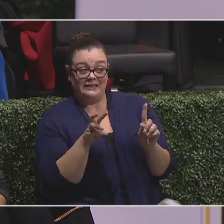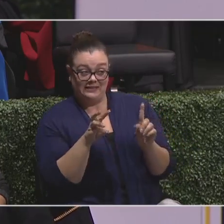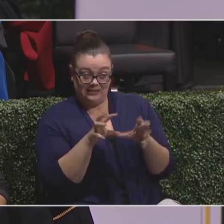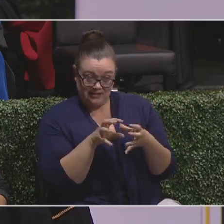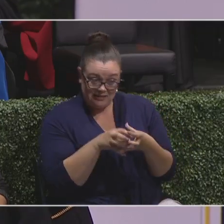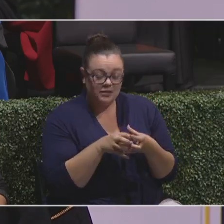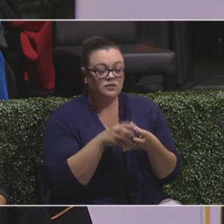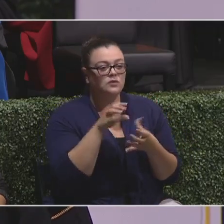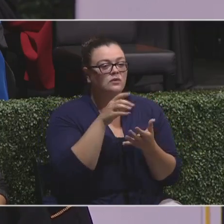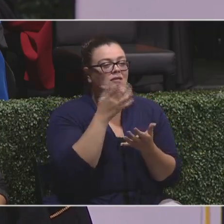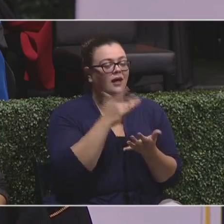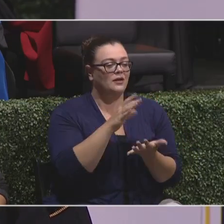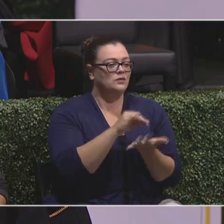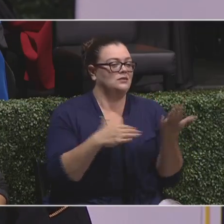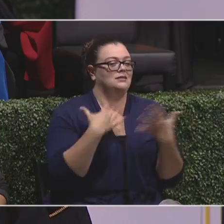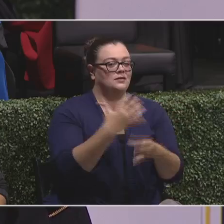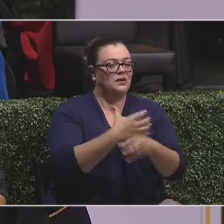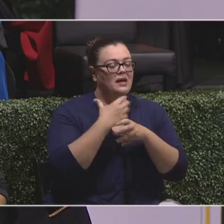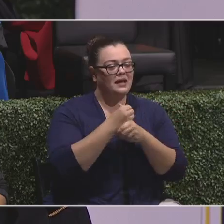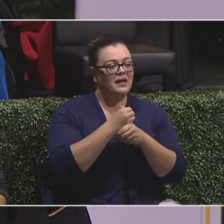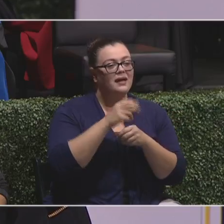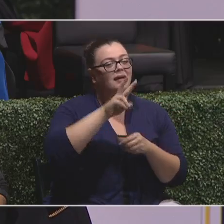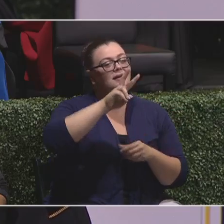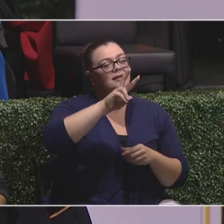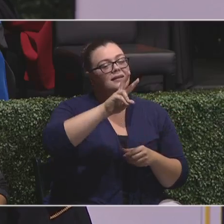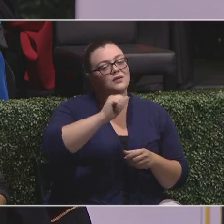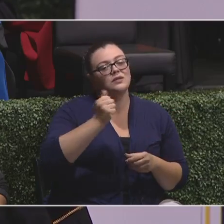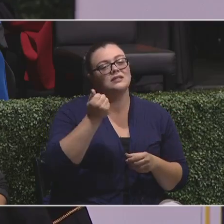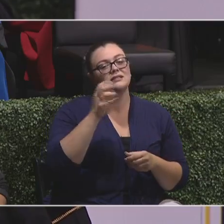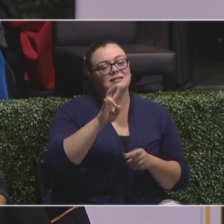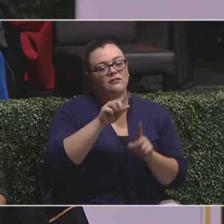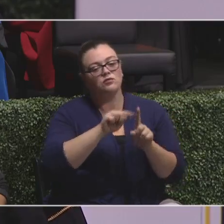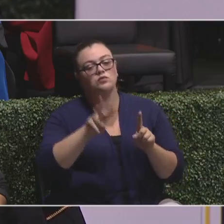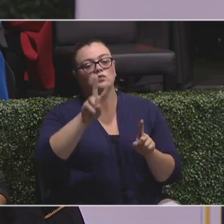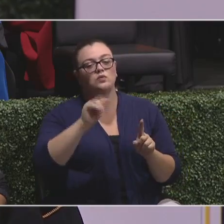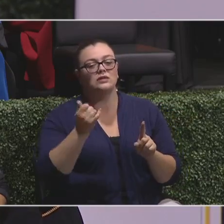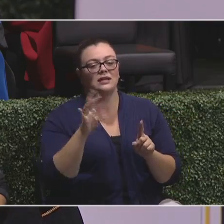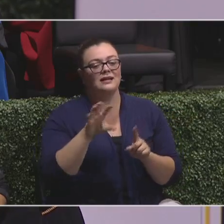SHE WAS NAMED 2018 OUTSTANDING GRADUATE STUDENT BY THE COLLEGE OF NATURAL AND SOCIAL SCIENCES AND WAS ONE OF SIX